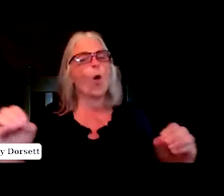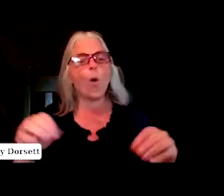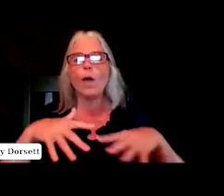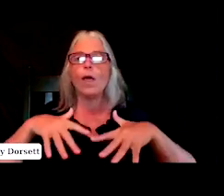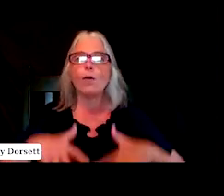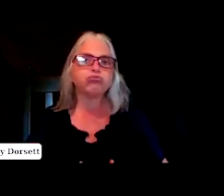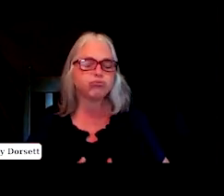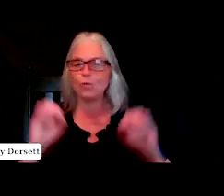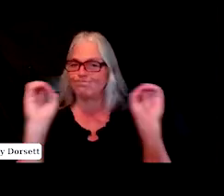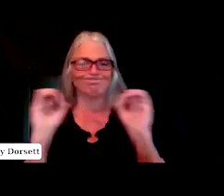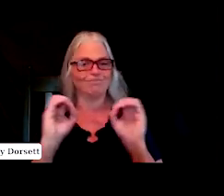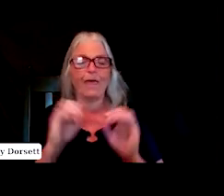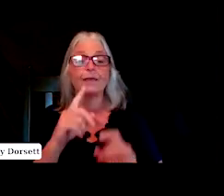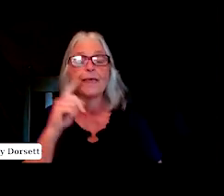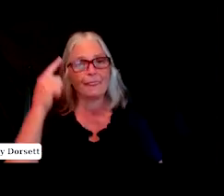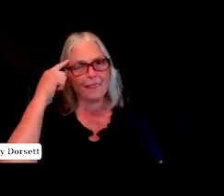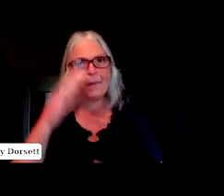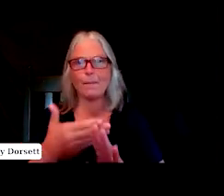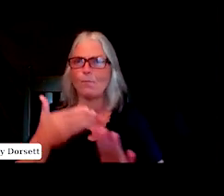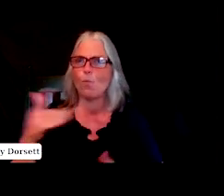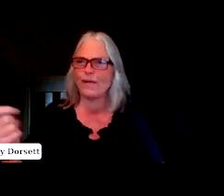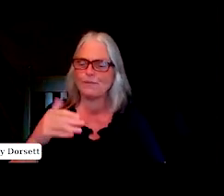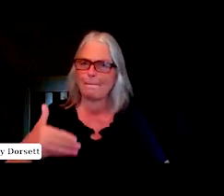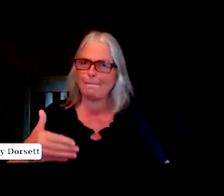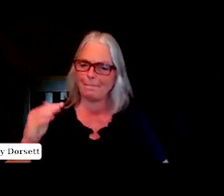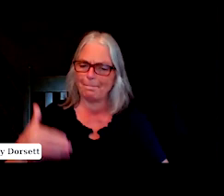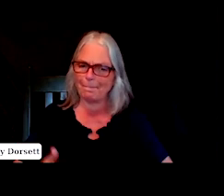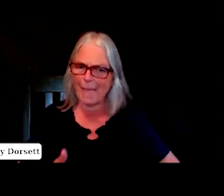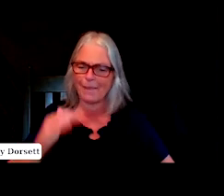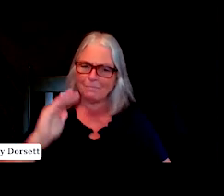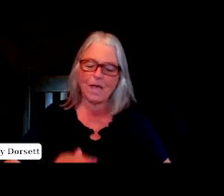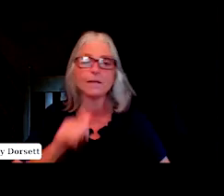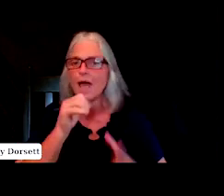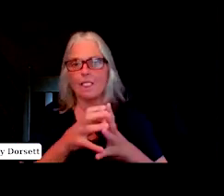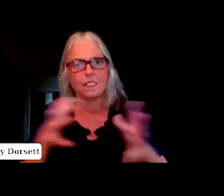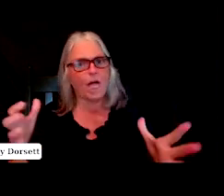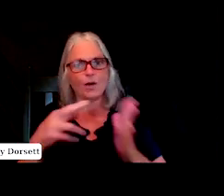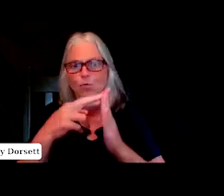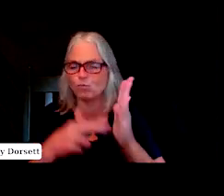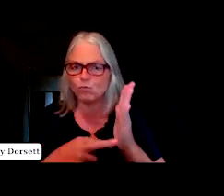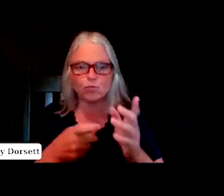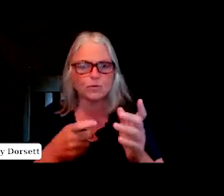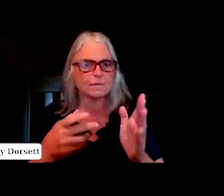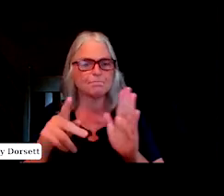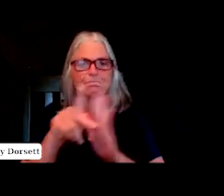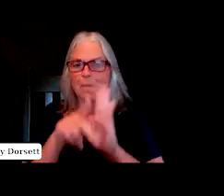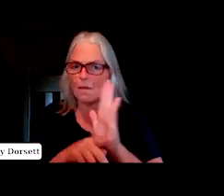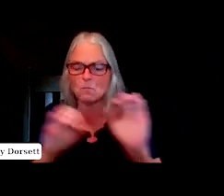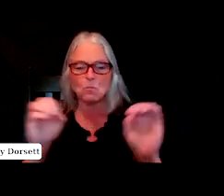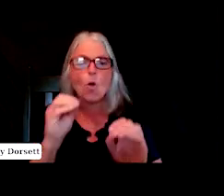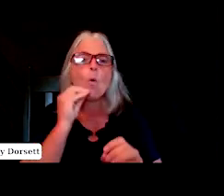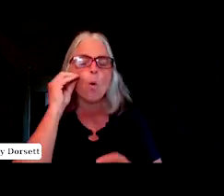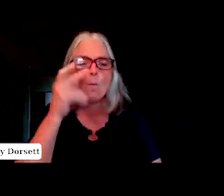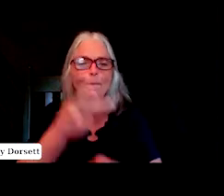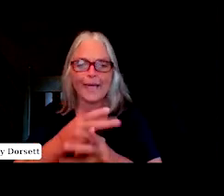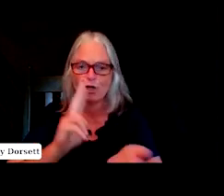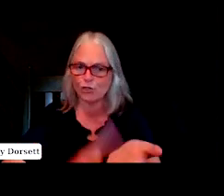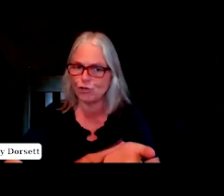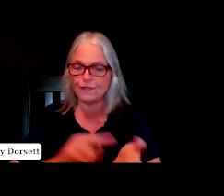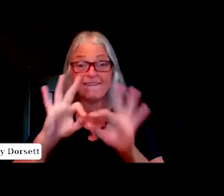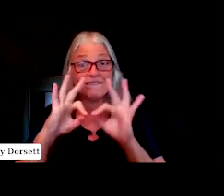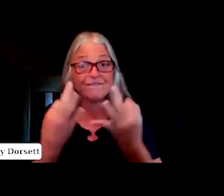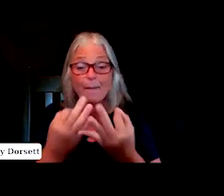And I was thinking about the early days and how there wasn't a lot of regulation in home care nursing families didn't have.